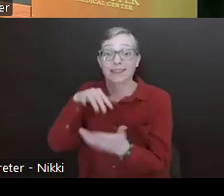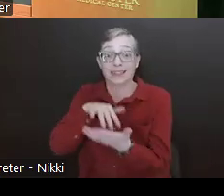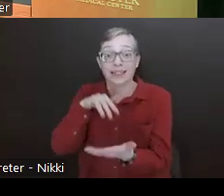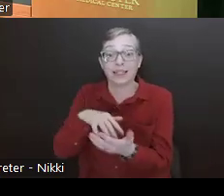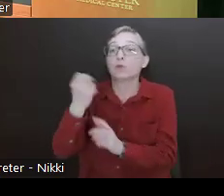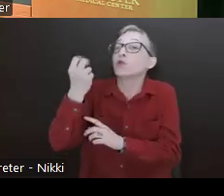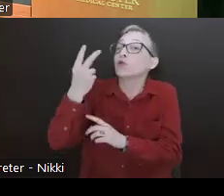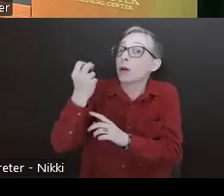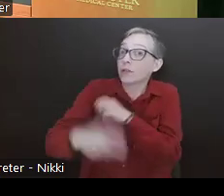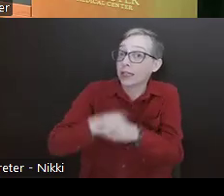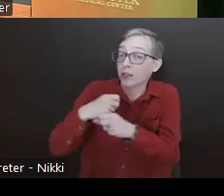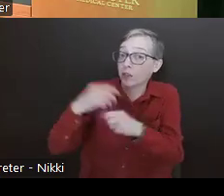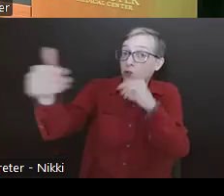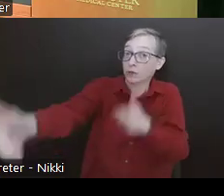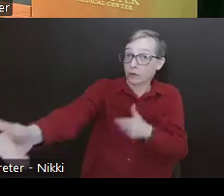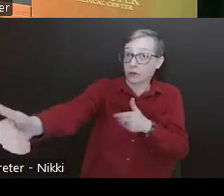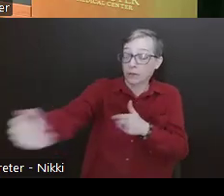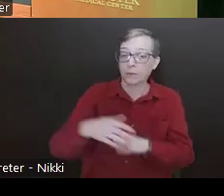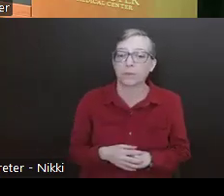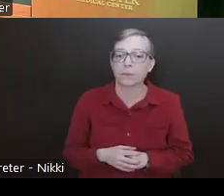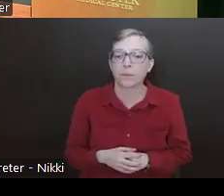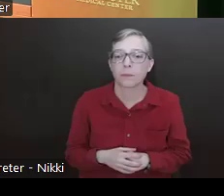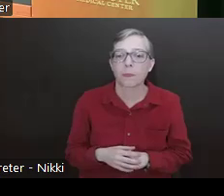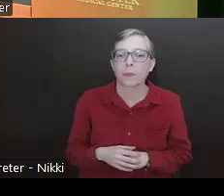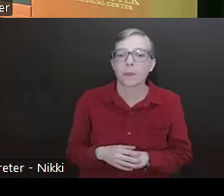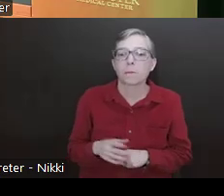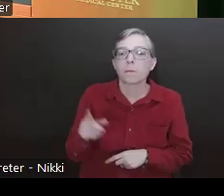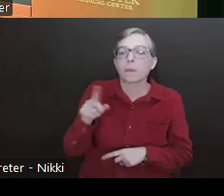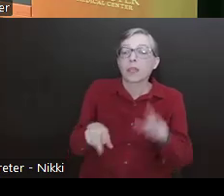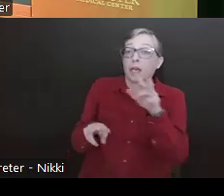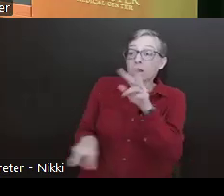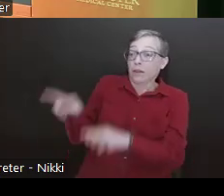whether or not folks randomized to acetylop did better than folks randomized to placebo